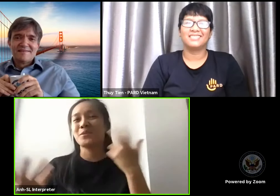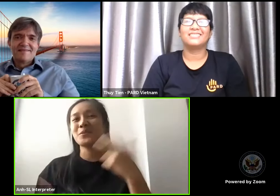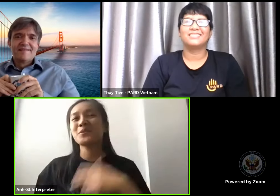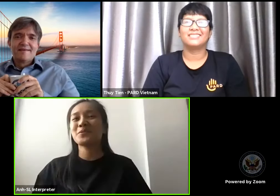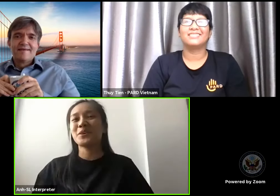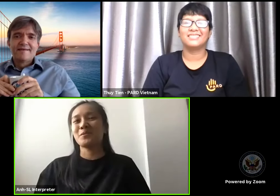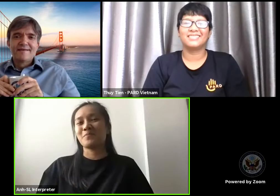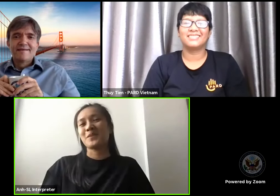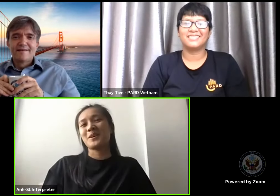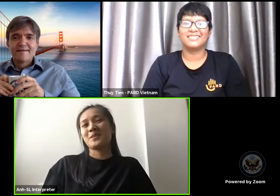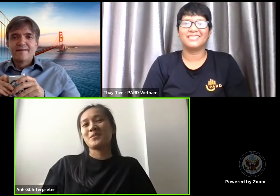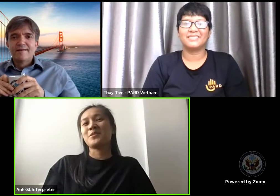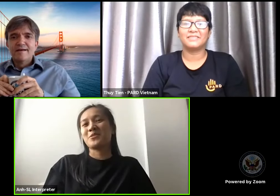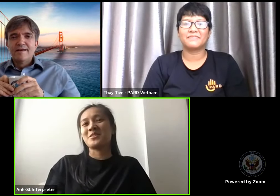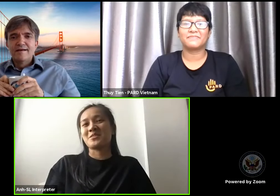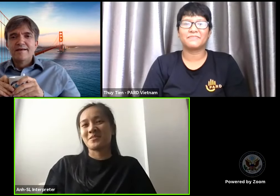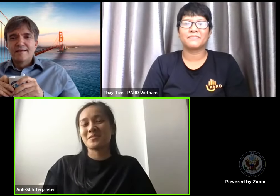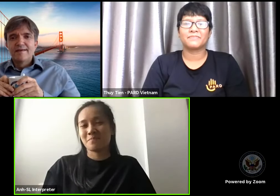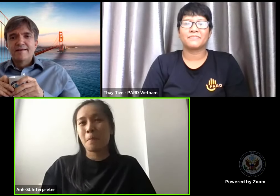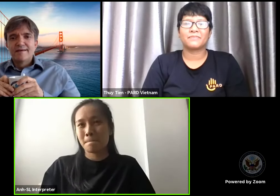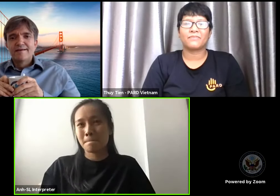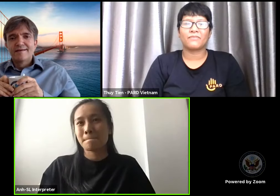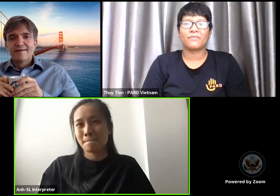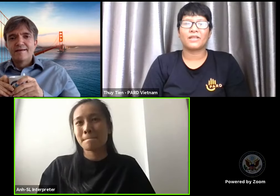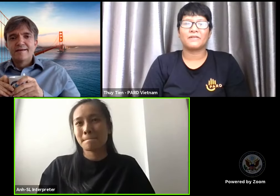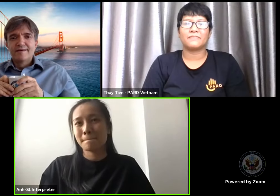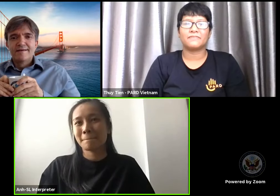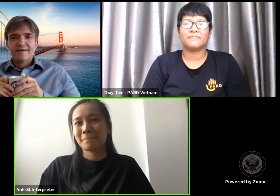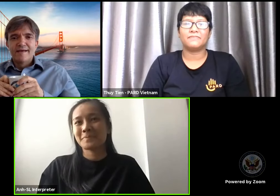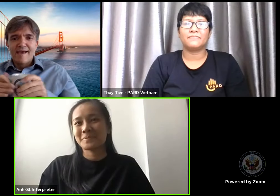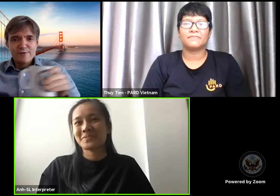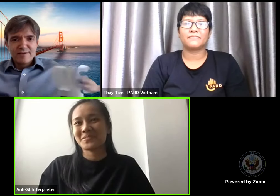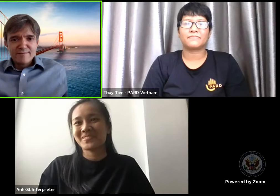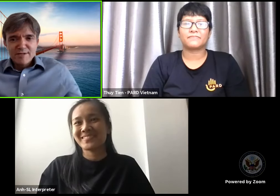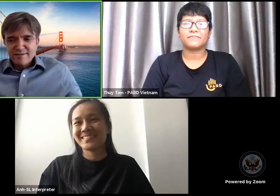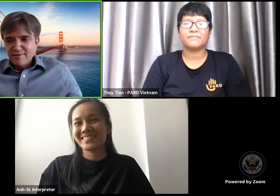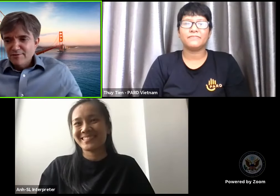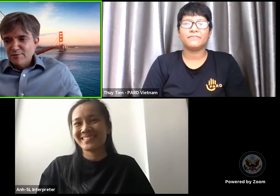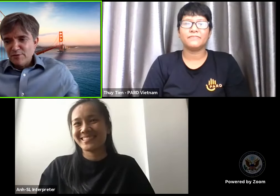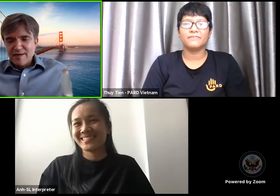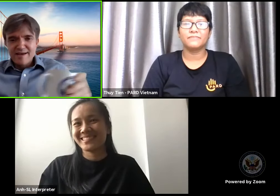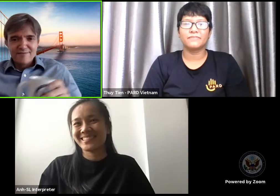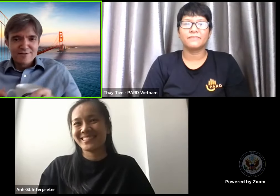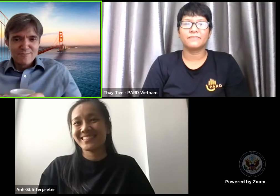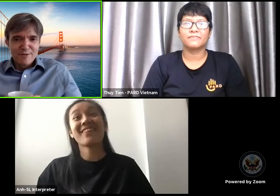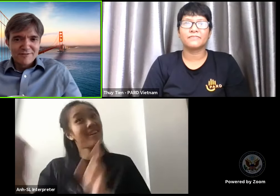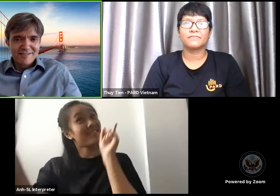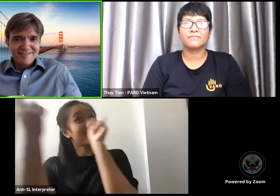views from different regions, [Jason] And we can meet you and have some milk tea.